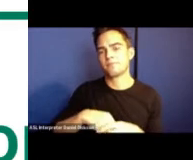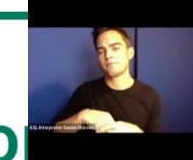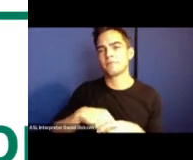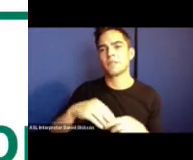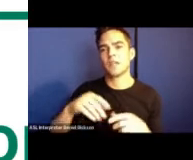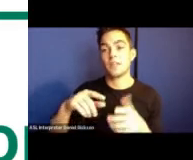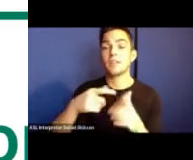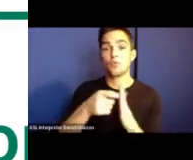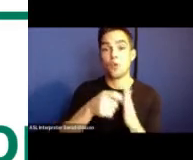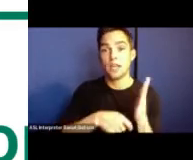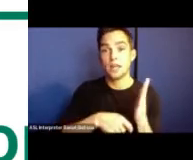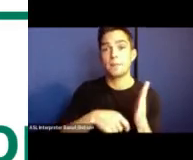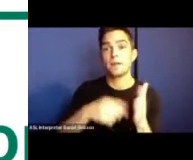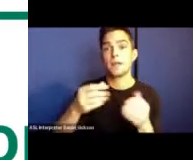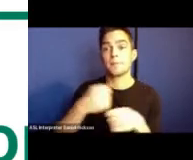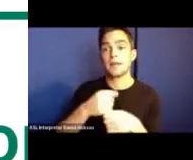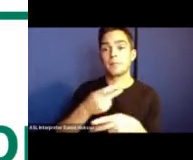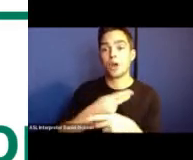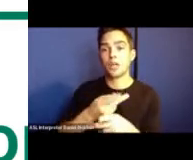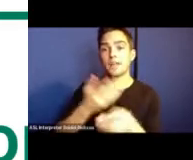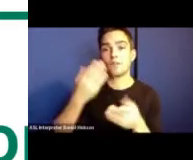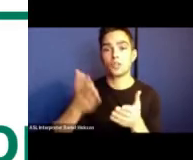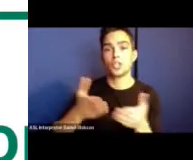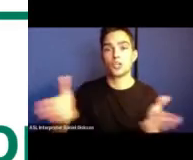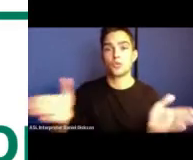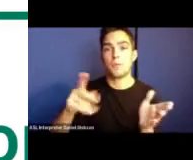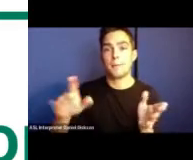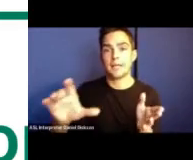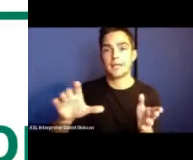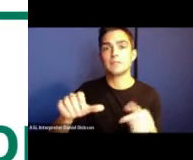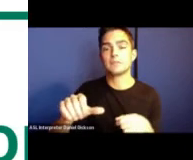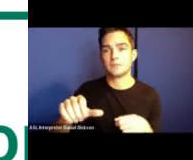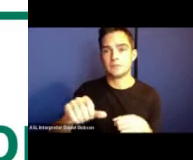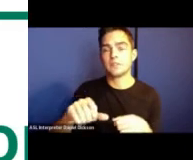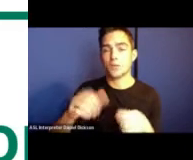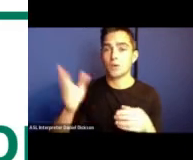products. For the general public, we even presented throughout the state of Indiana